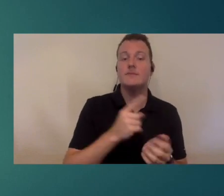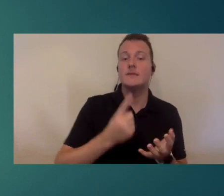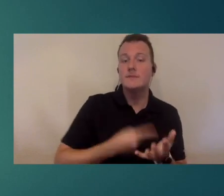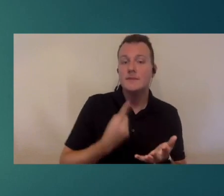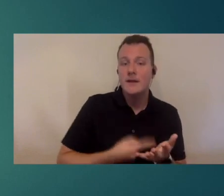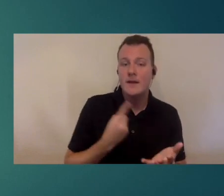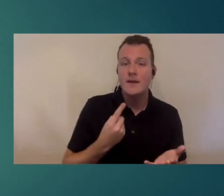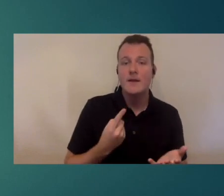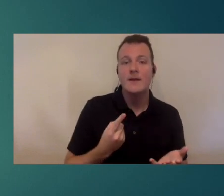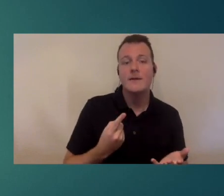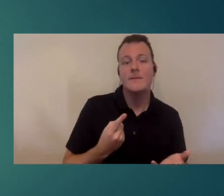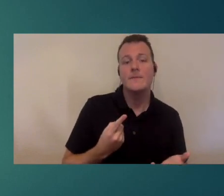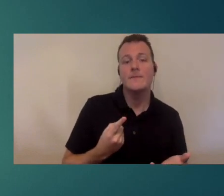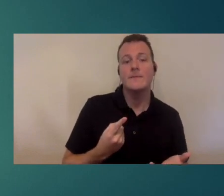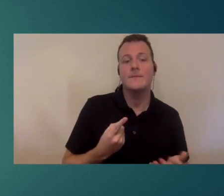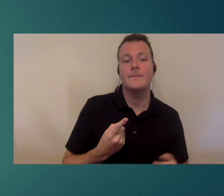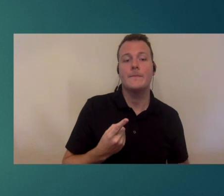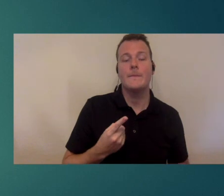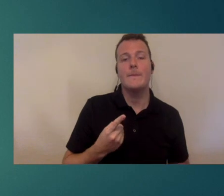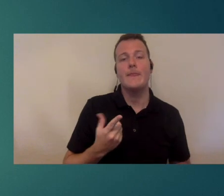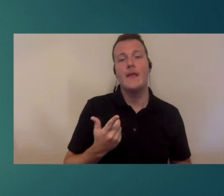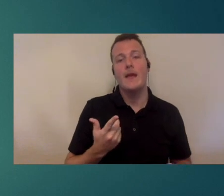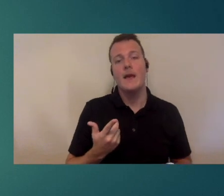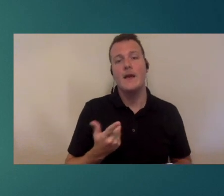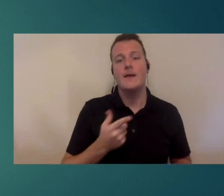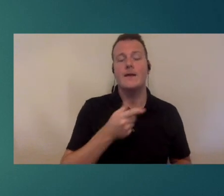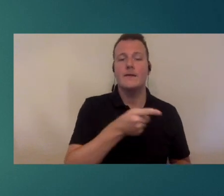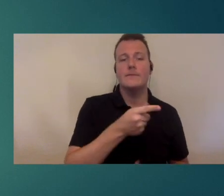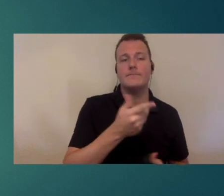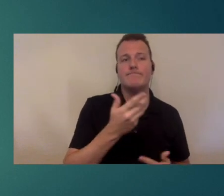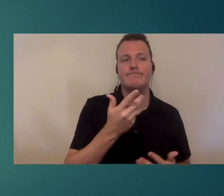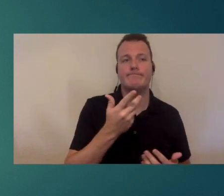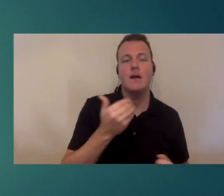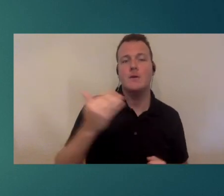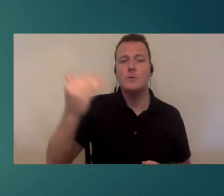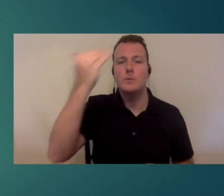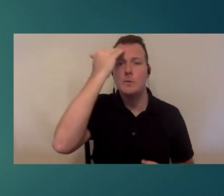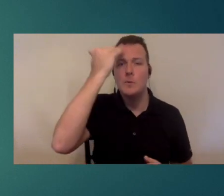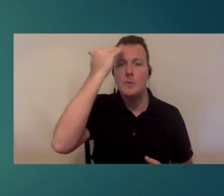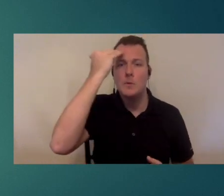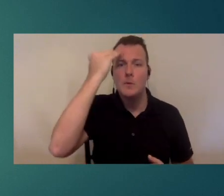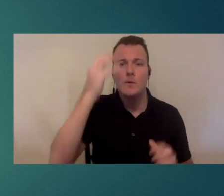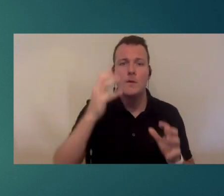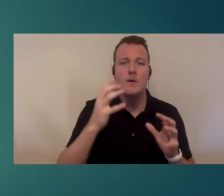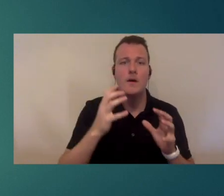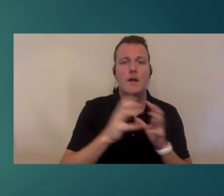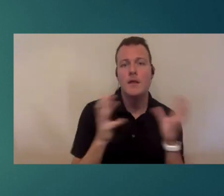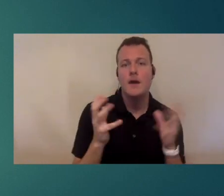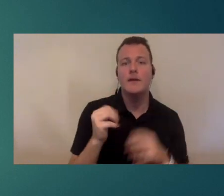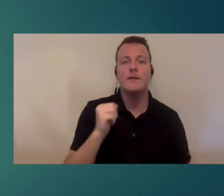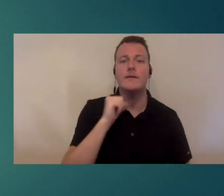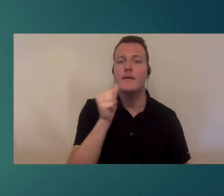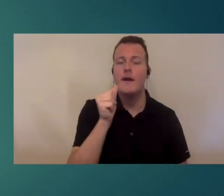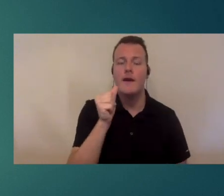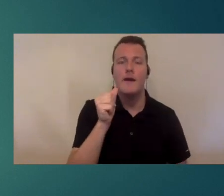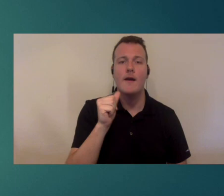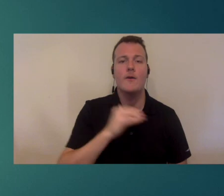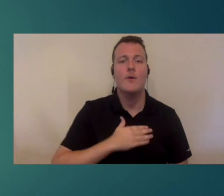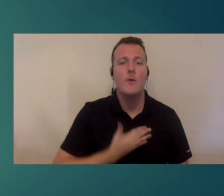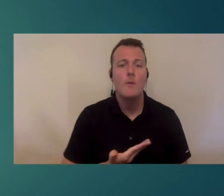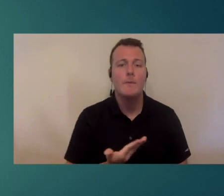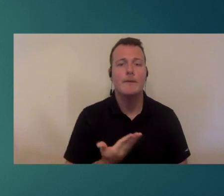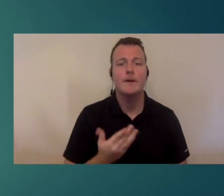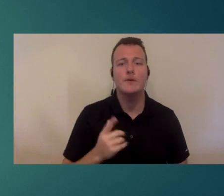came off as knowing a lot, and so were not very open to either some